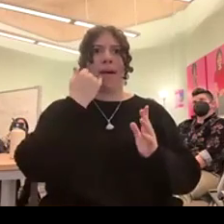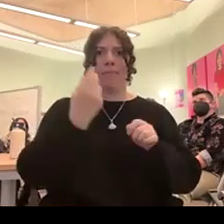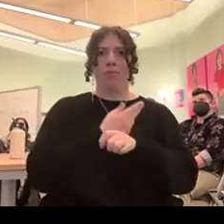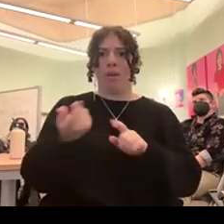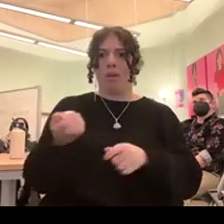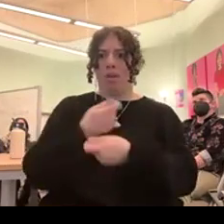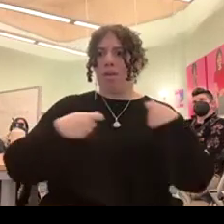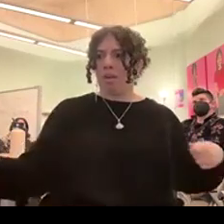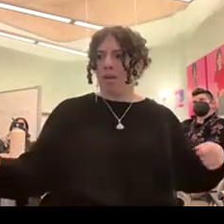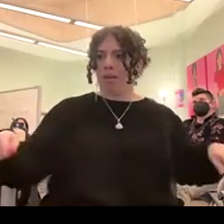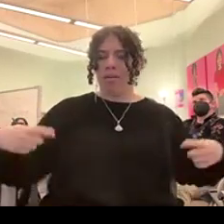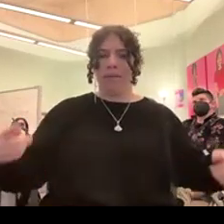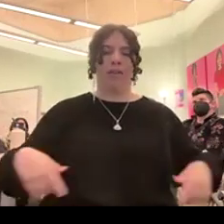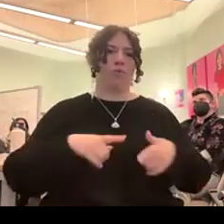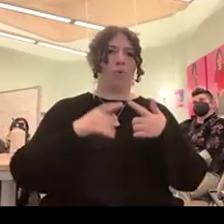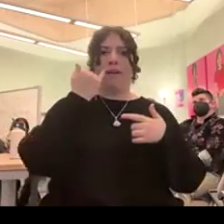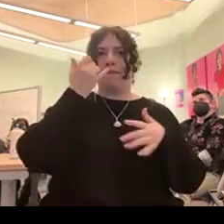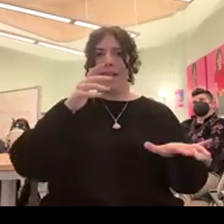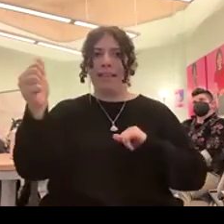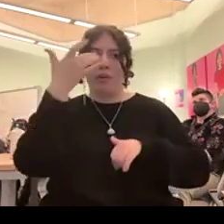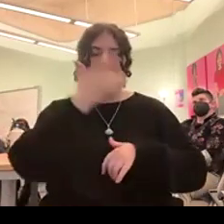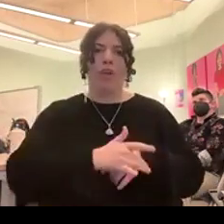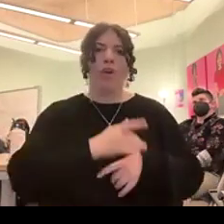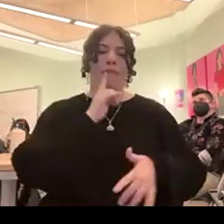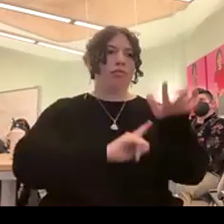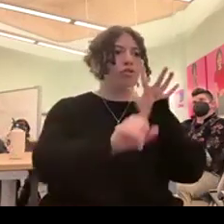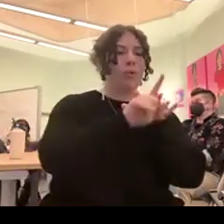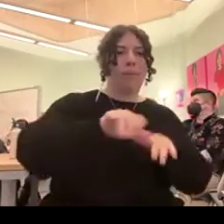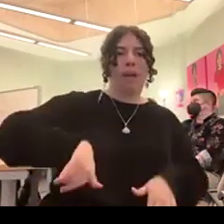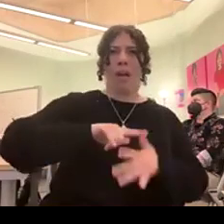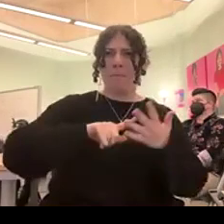if I'm using a different mobility device?" or like, "Will somebody notice if I leave early,